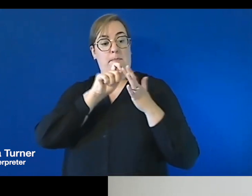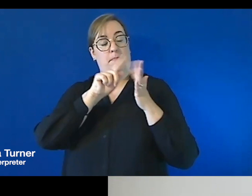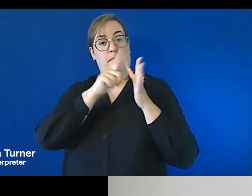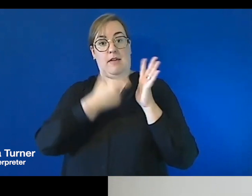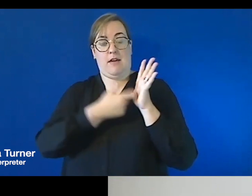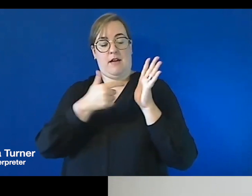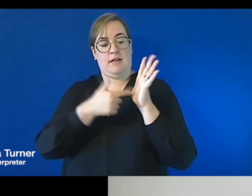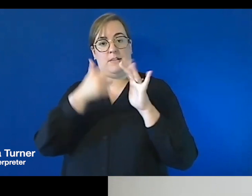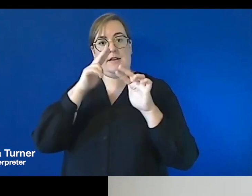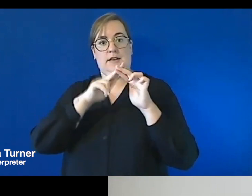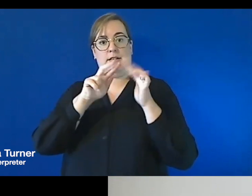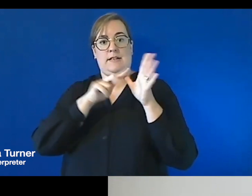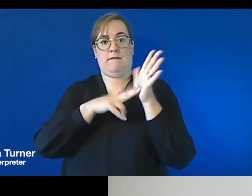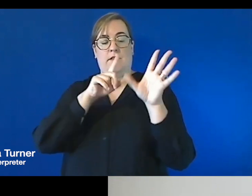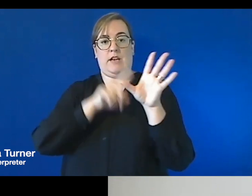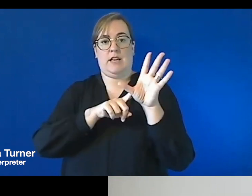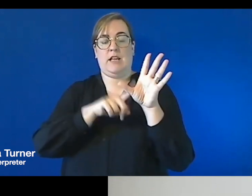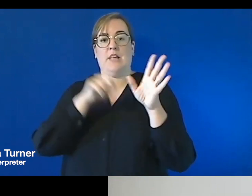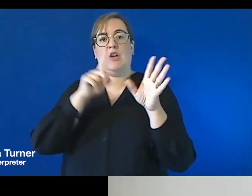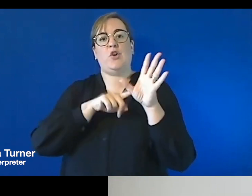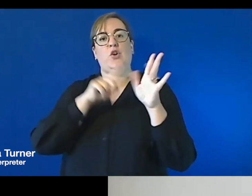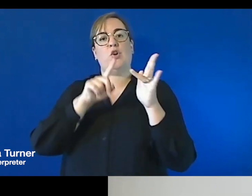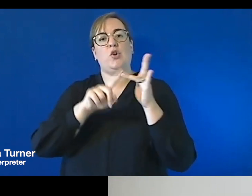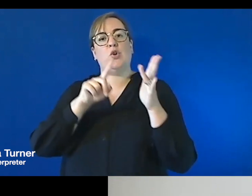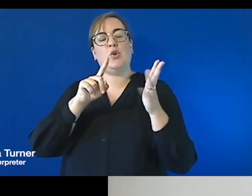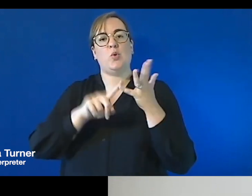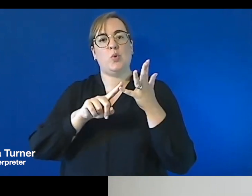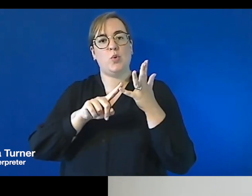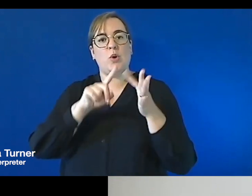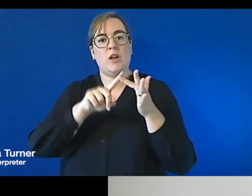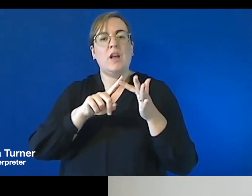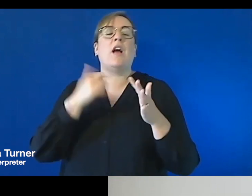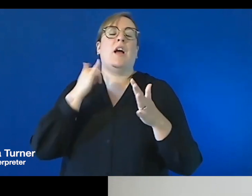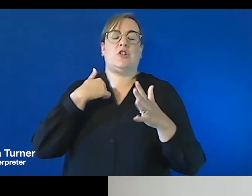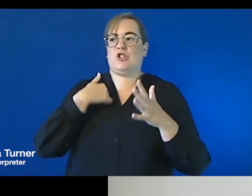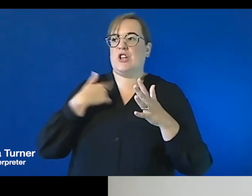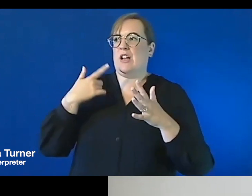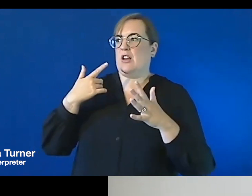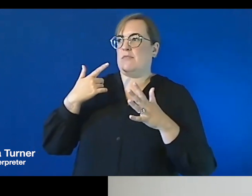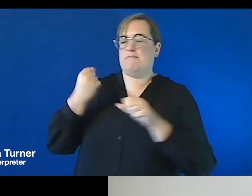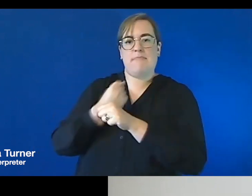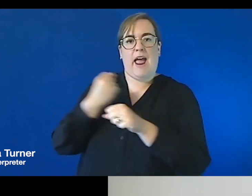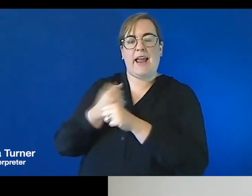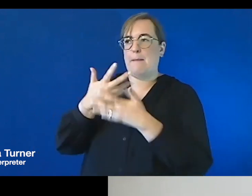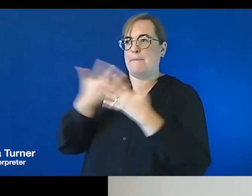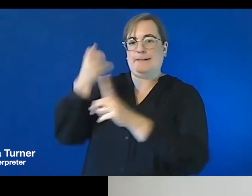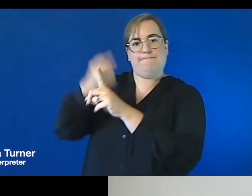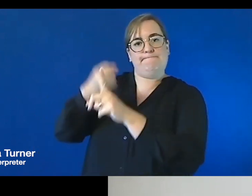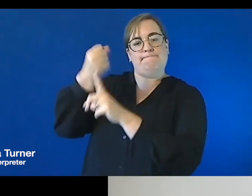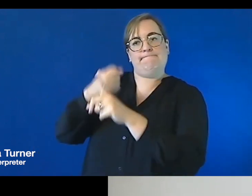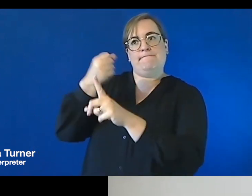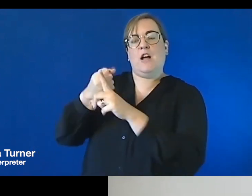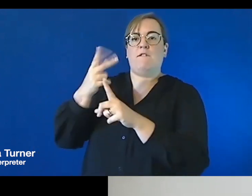she created a movement was called Diversability, is one of the biggest and movements focused on